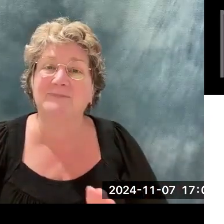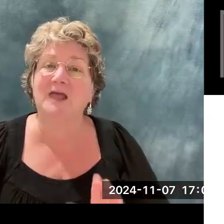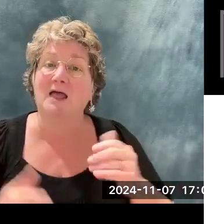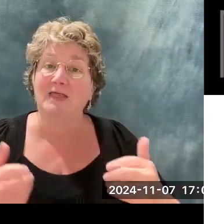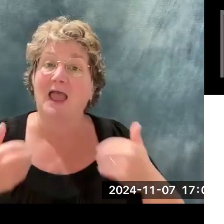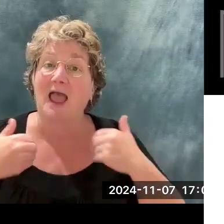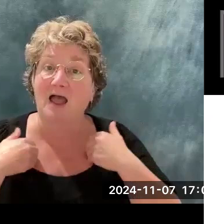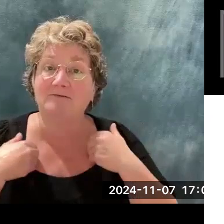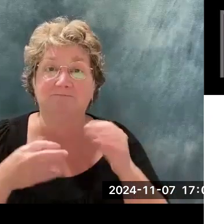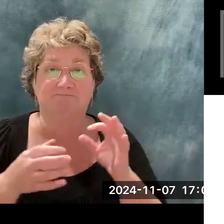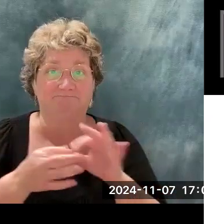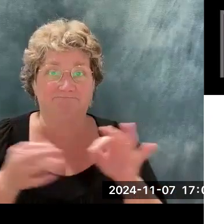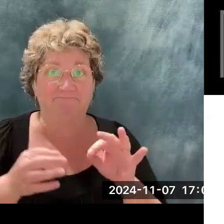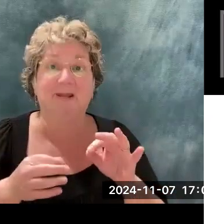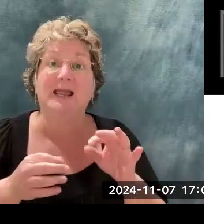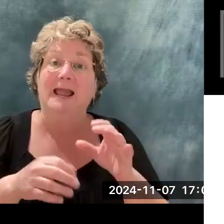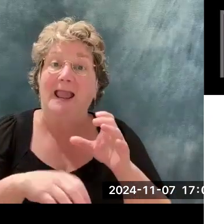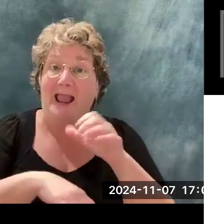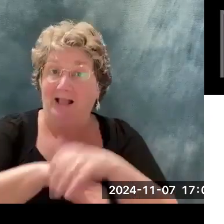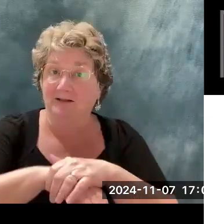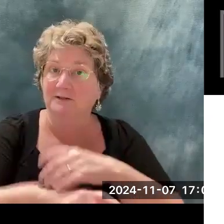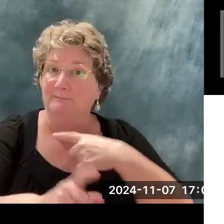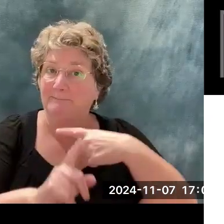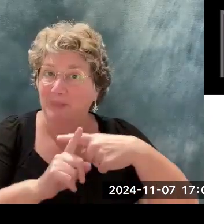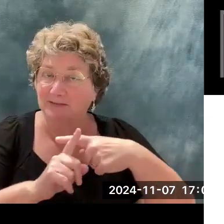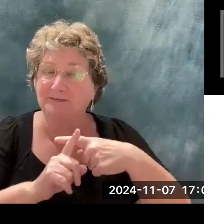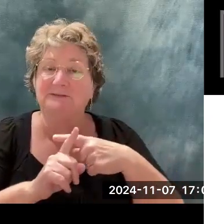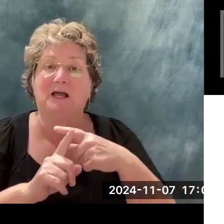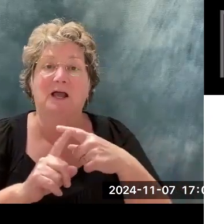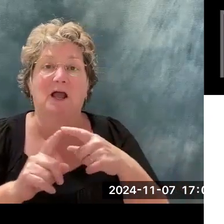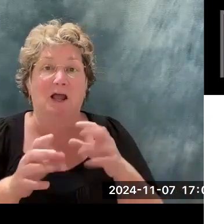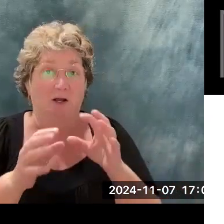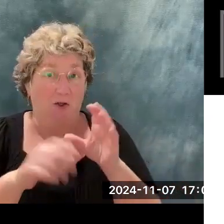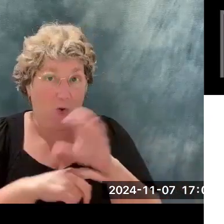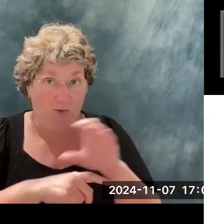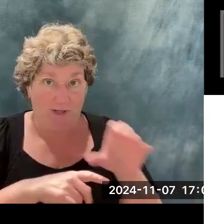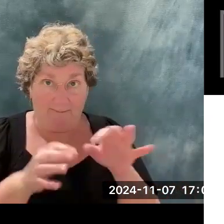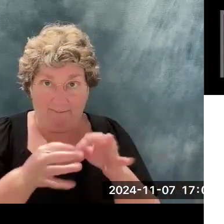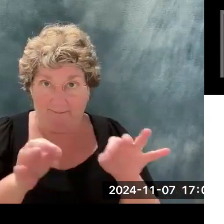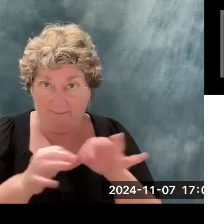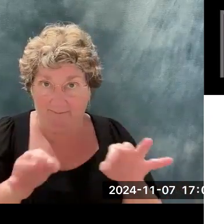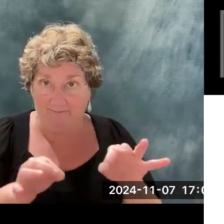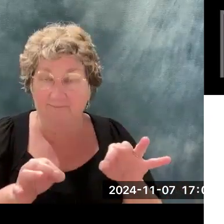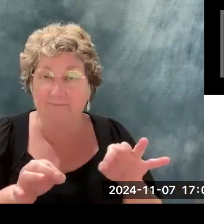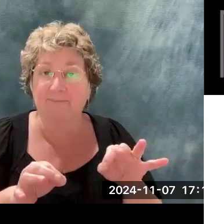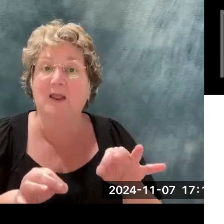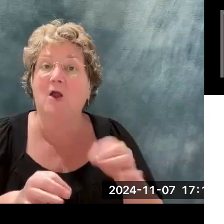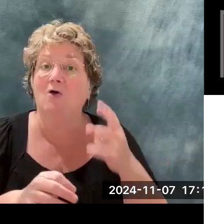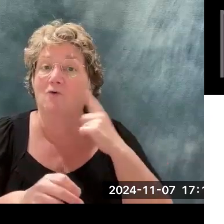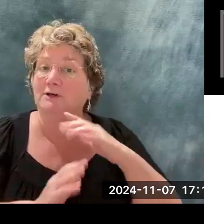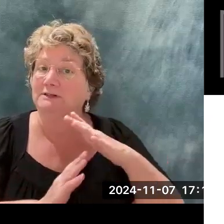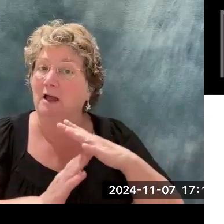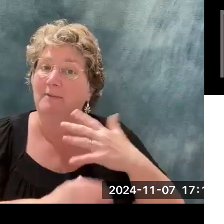translation for the top five languages spoken in Connecticut. With this in mind, please do not share any personal or confidential information during